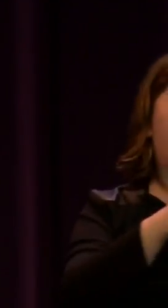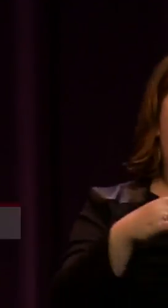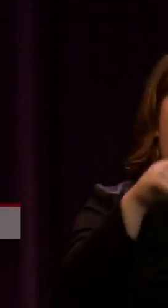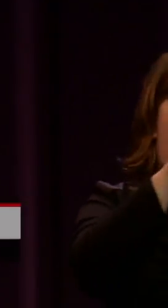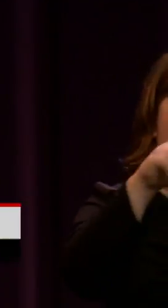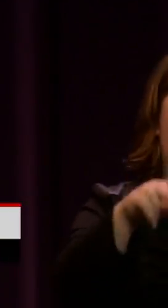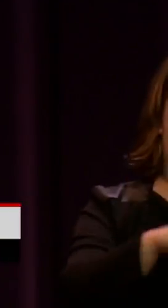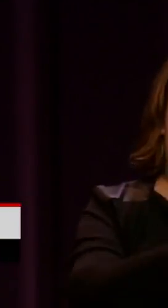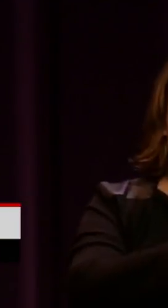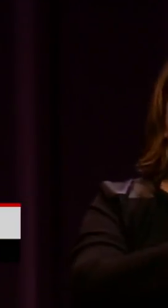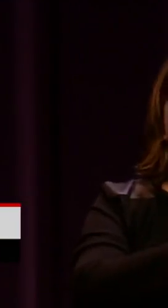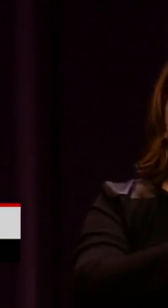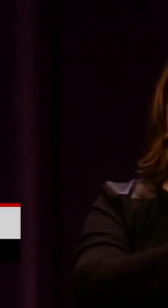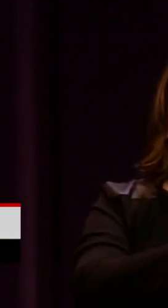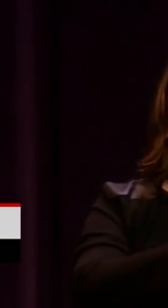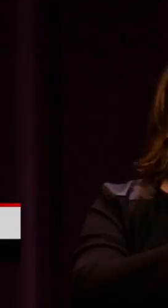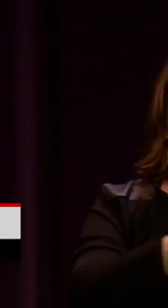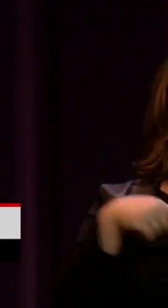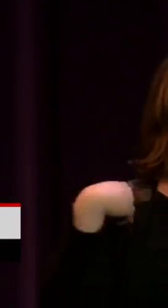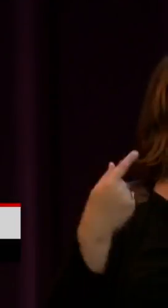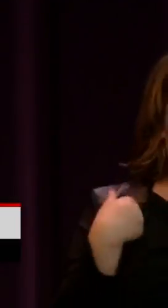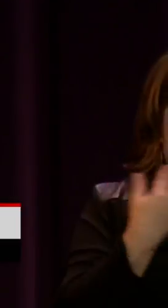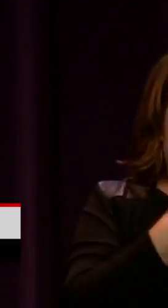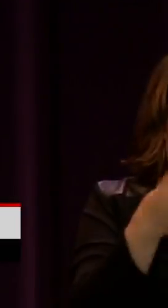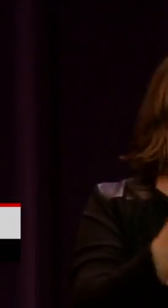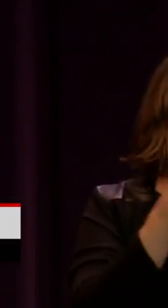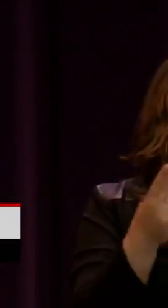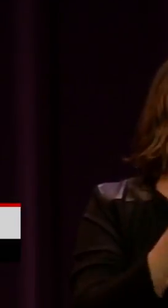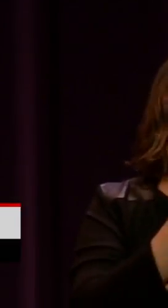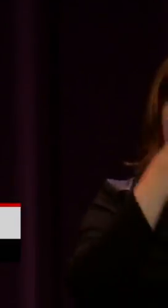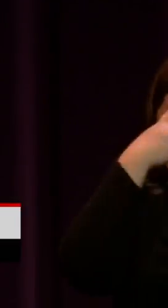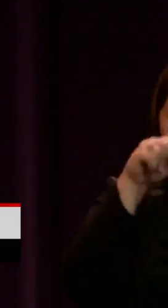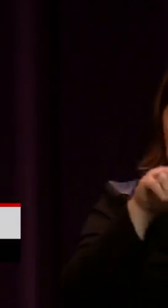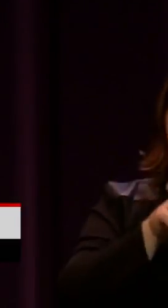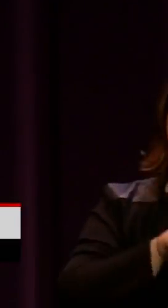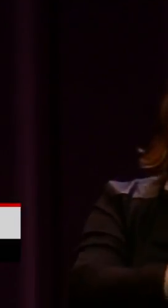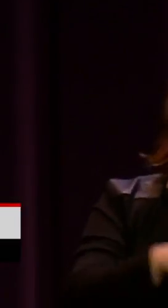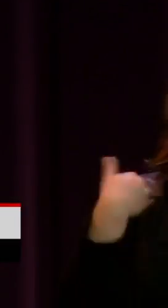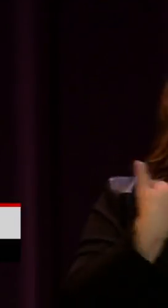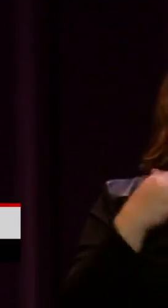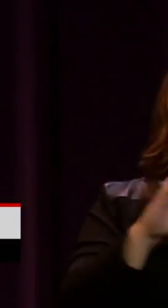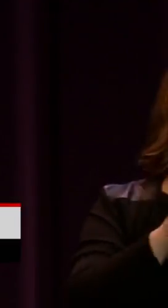WE HAVE BEEN USING TO SHAPE OUR CONSTITUTION.